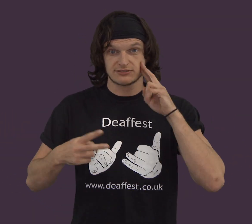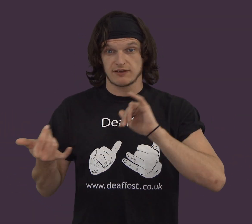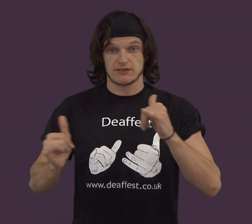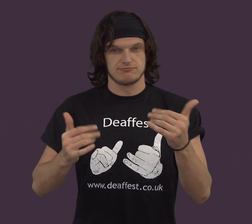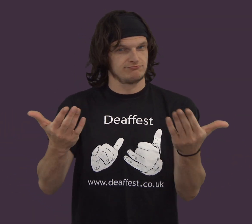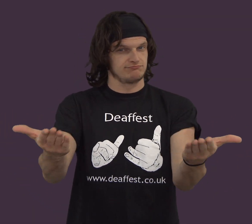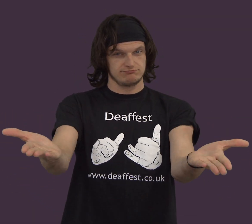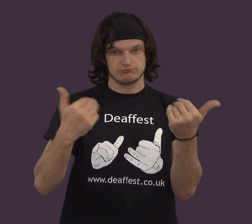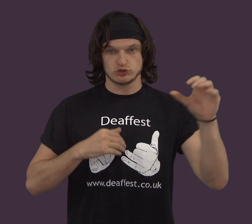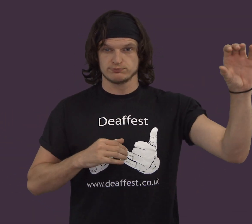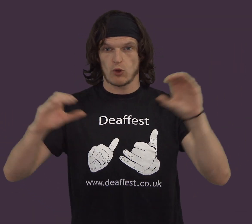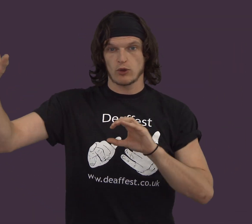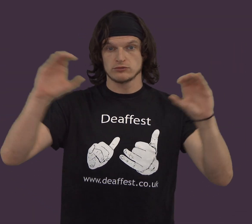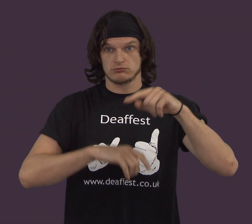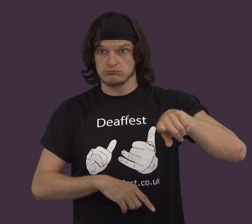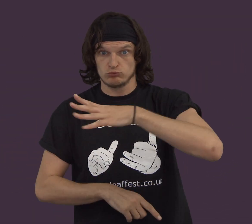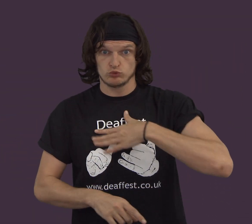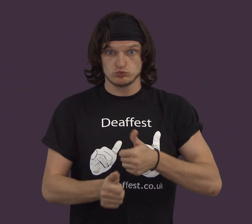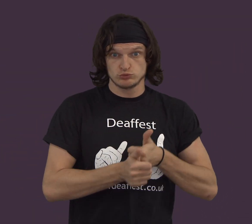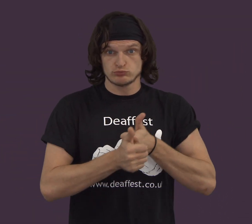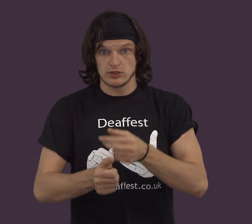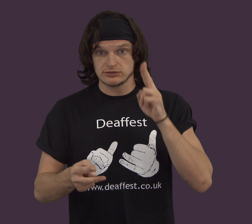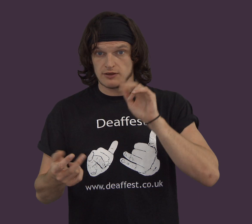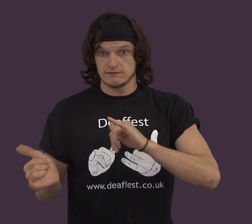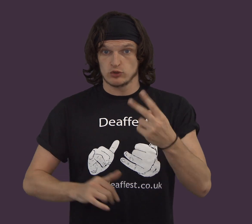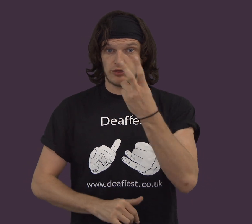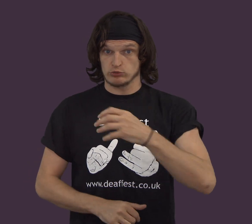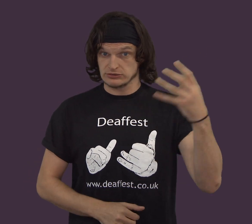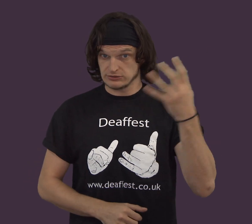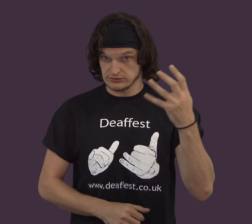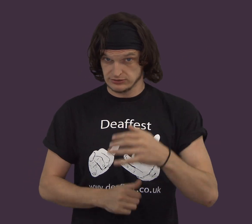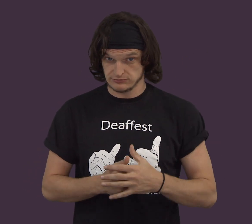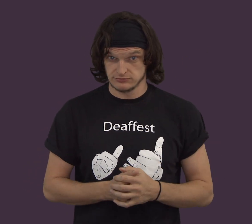Deaffest welcomes sponsors who would like to support Deaffest 2019.